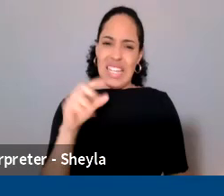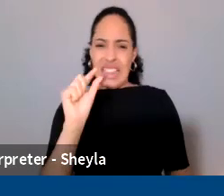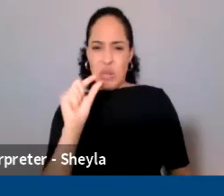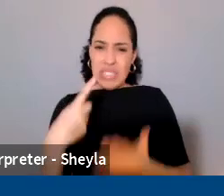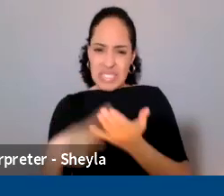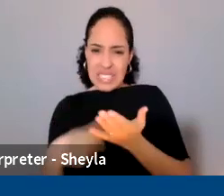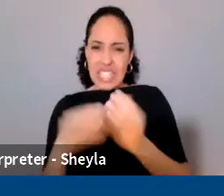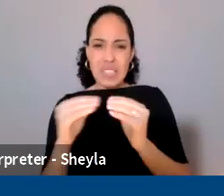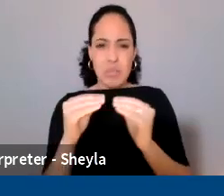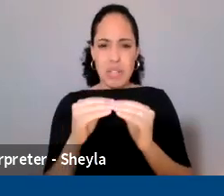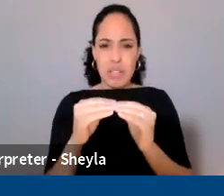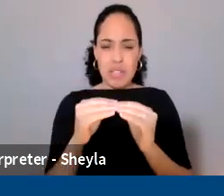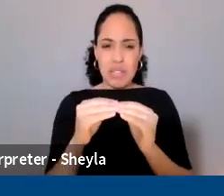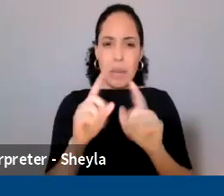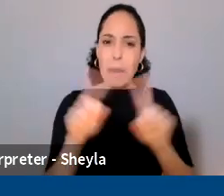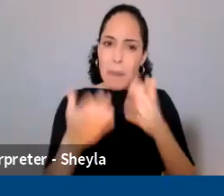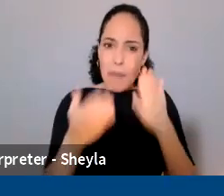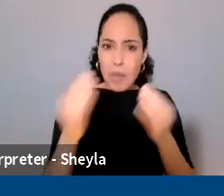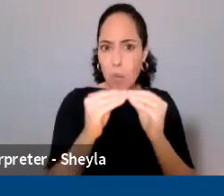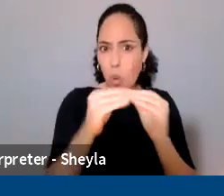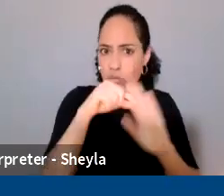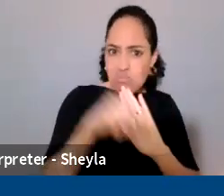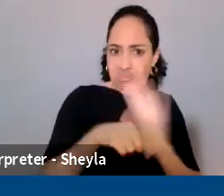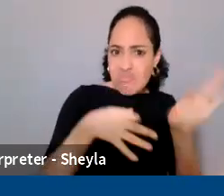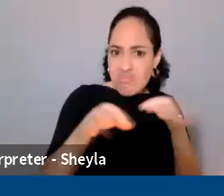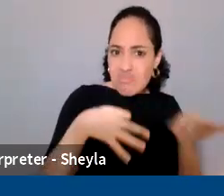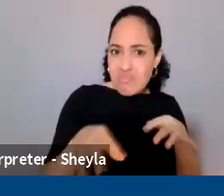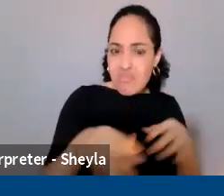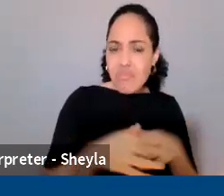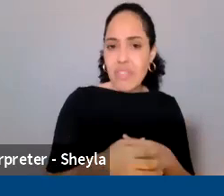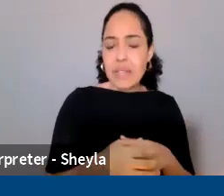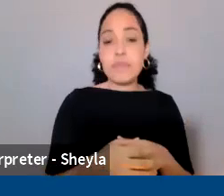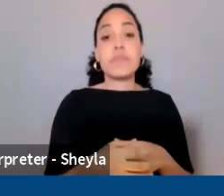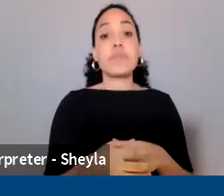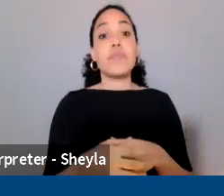or someone wants to talk about the the burns car but also Stephanie uh we will be having